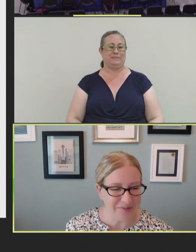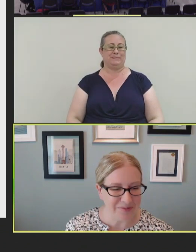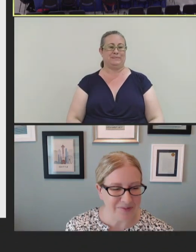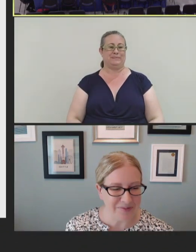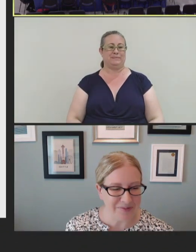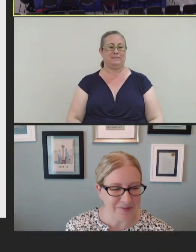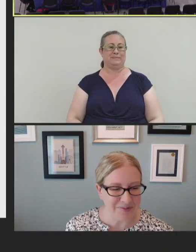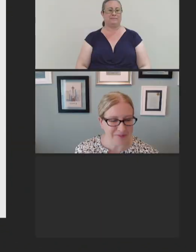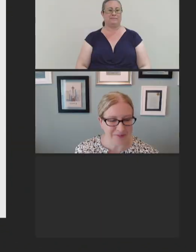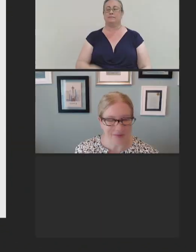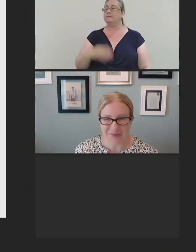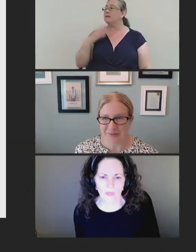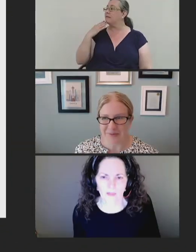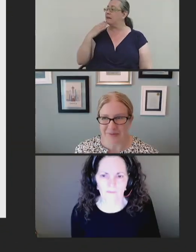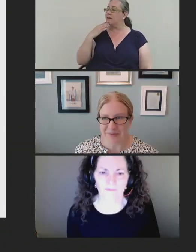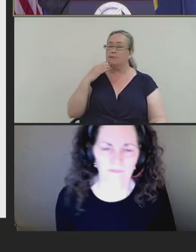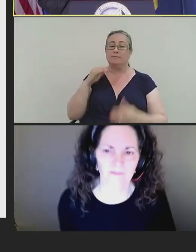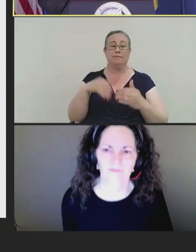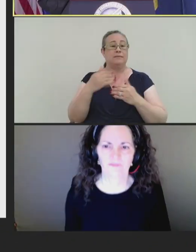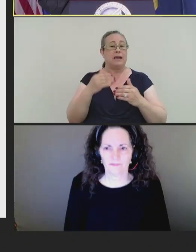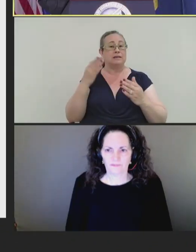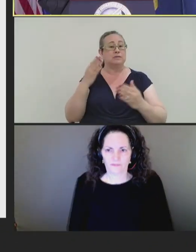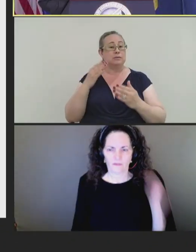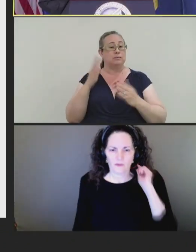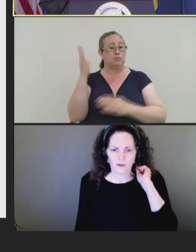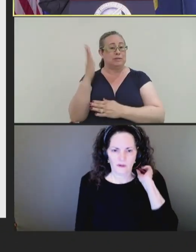Robert Hopkins: Thank you. Our next presenter is Molly Howell. Molly?